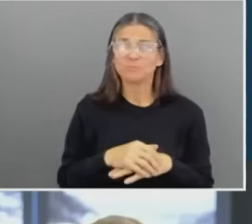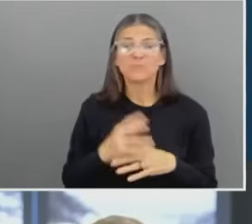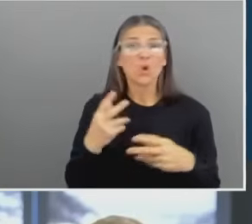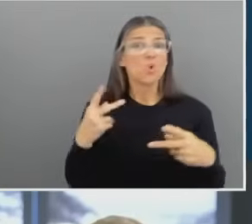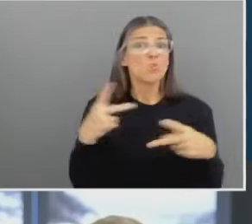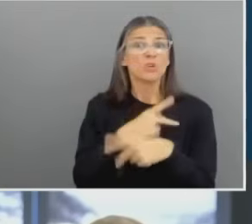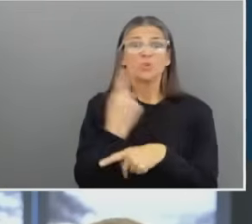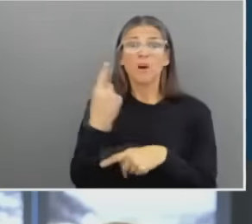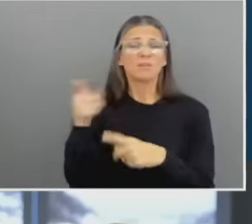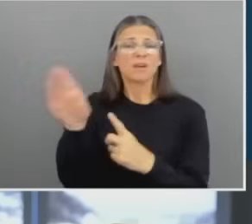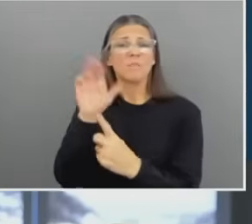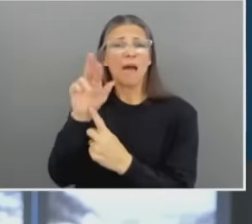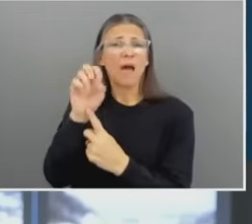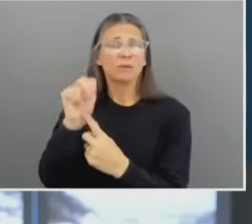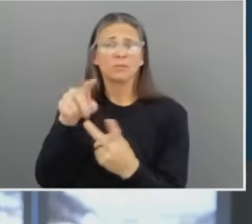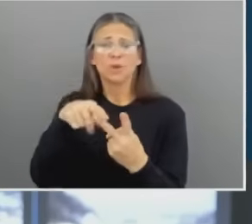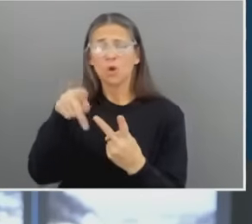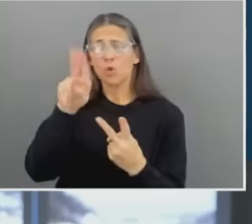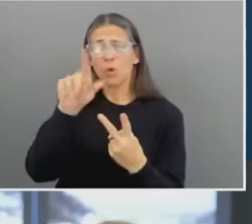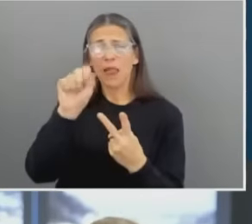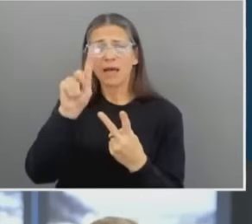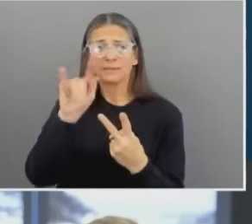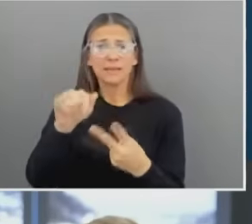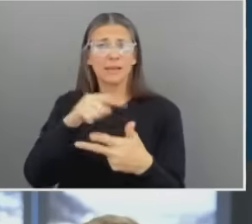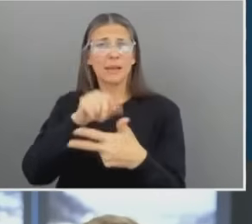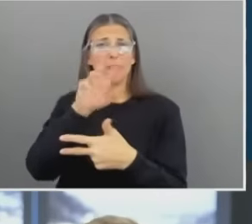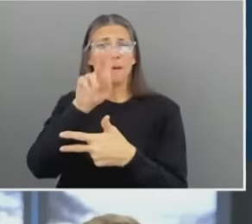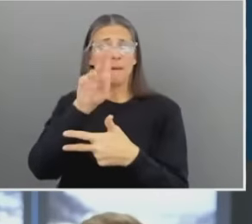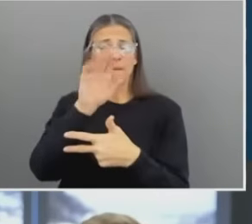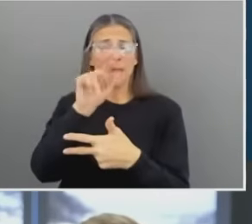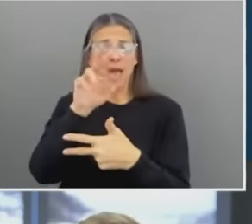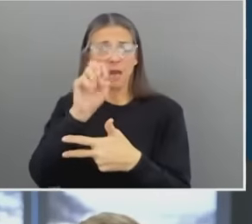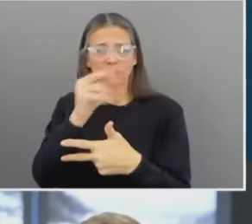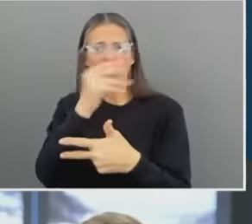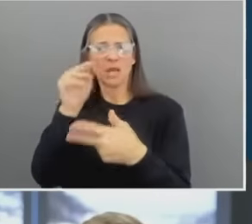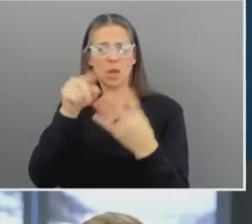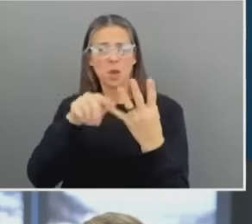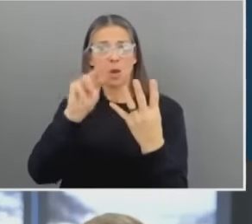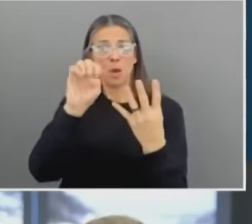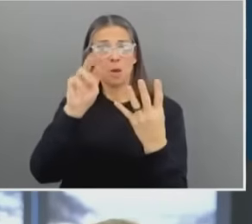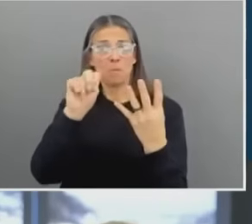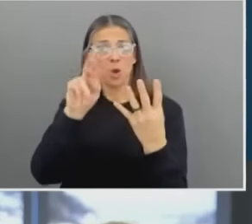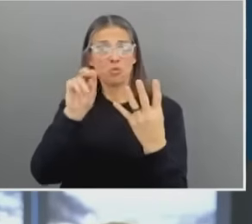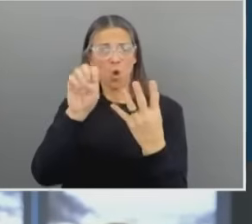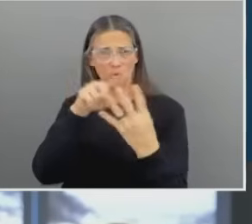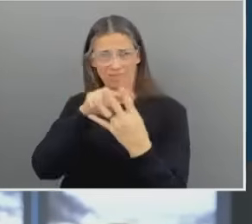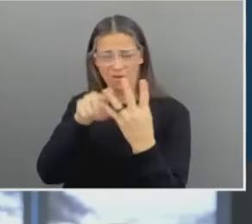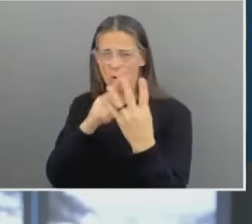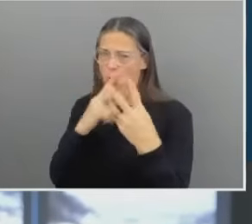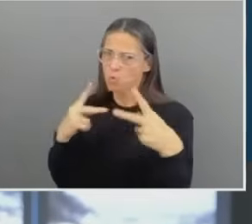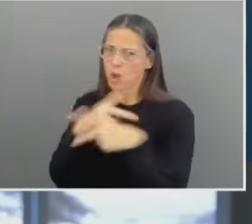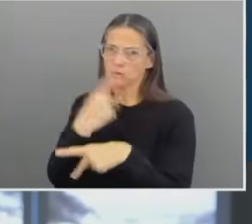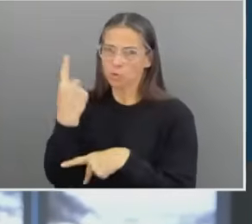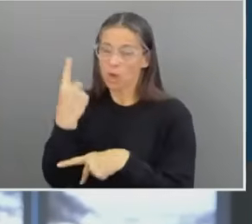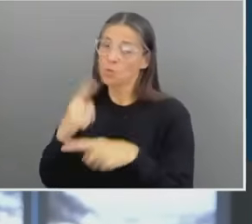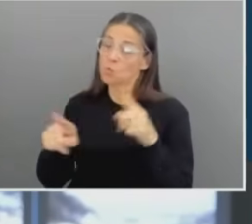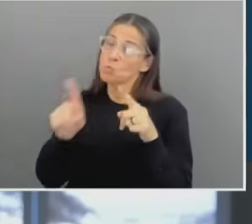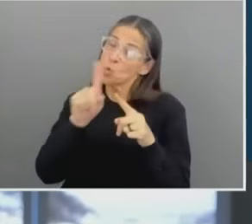AND MAKE SURE YOU BRING IN THOSE PETS TO OUR HARDEST HIT. COUNTIES WERE BARRON, PULASKI, ALLEN, AND MONROE.